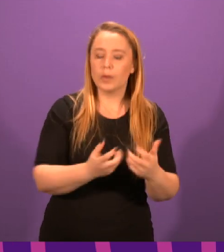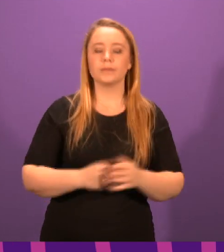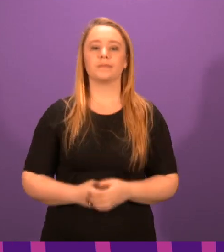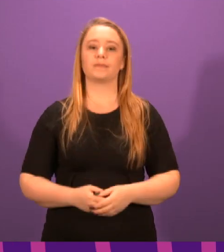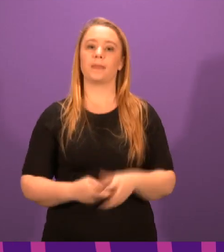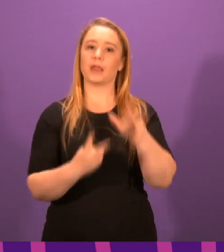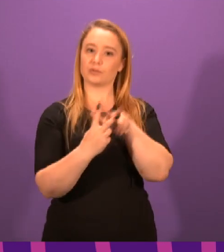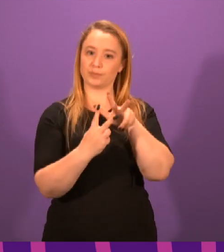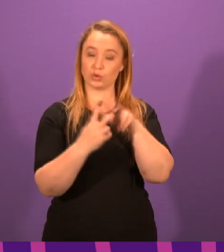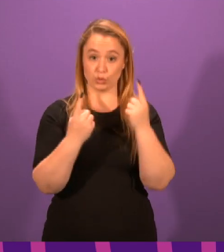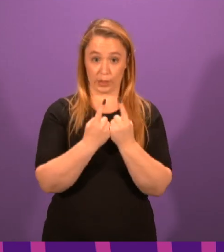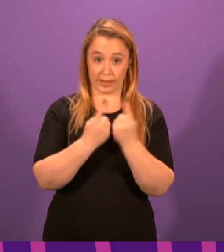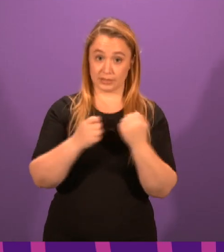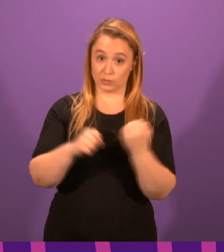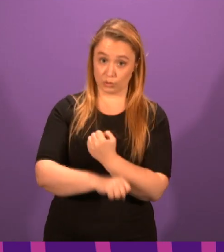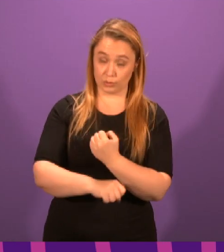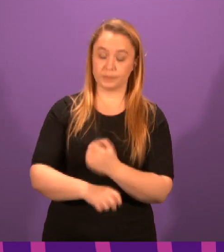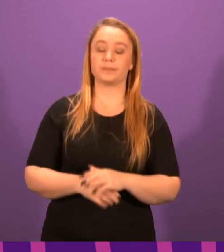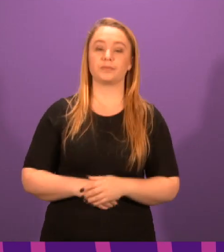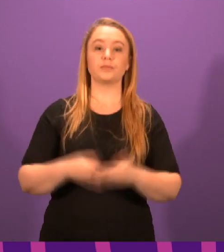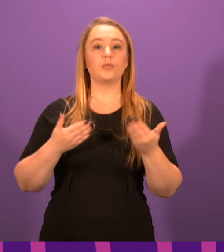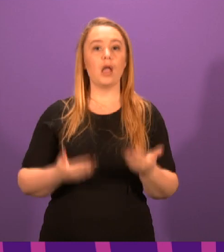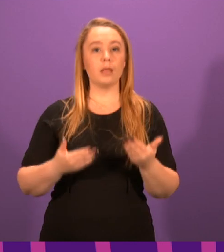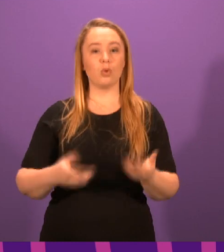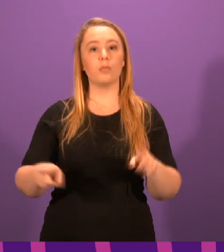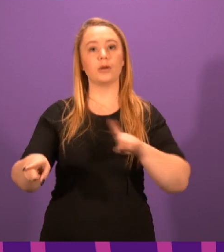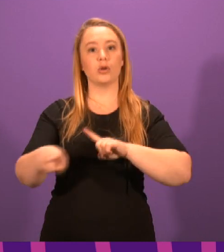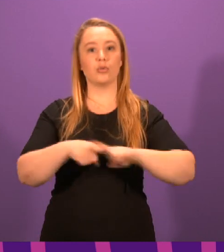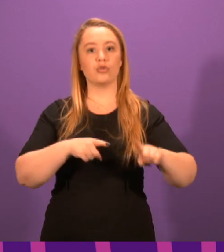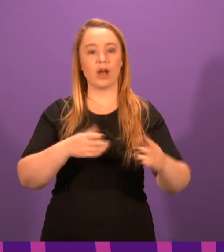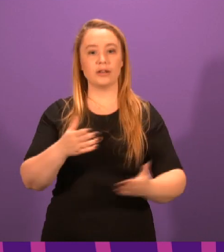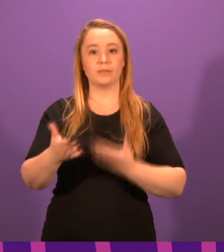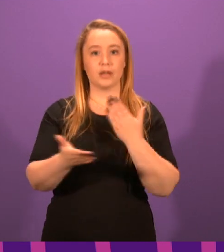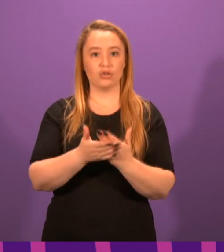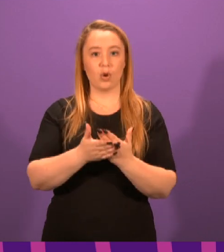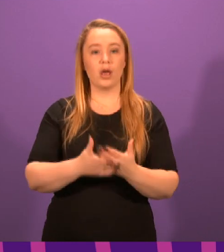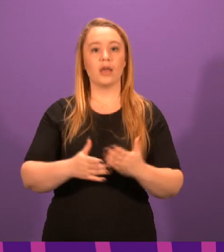question. We are doing two things. First, we are trying to maintain non-Covid healthcare services